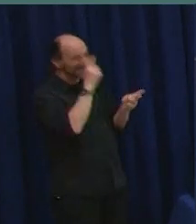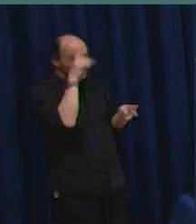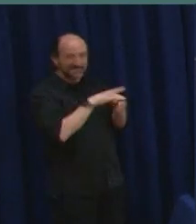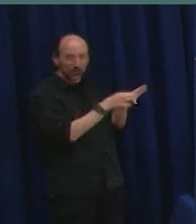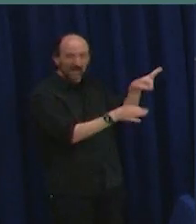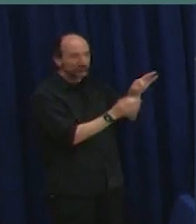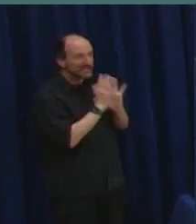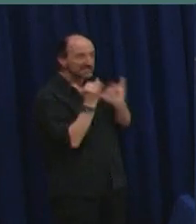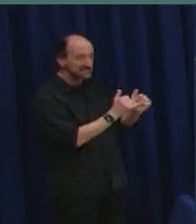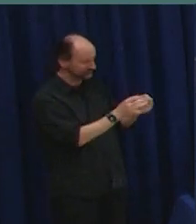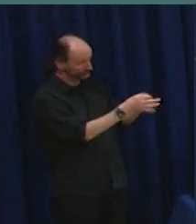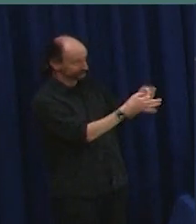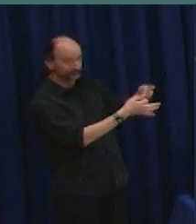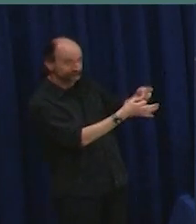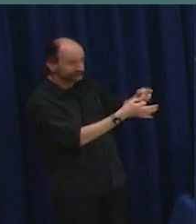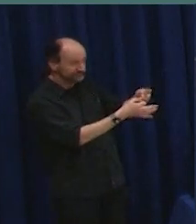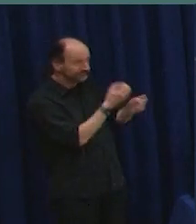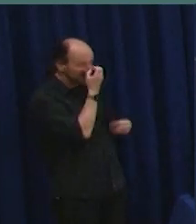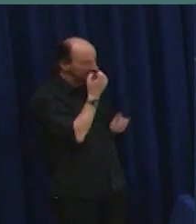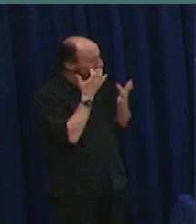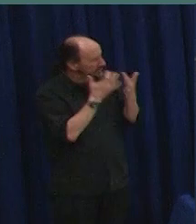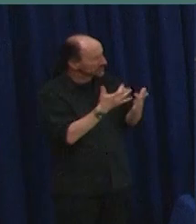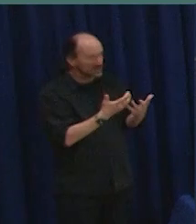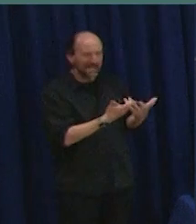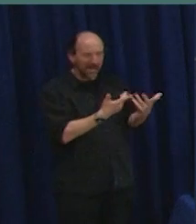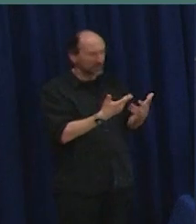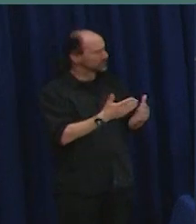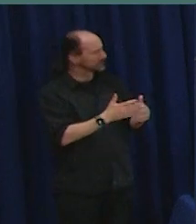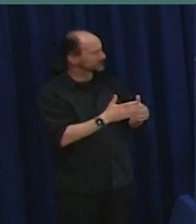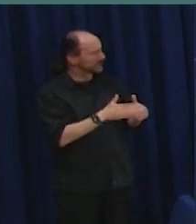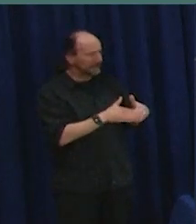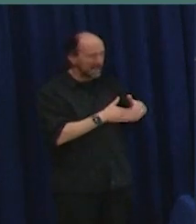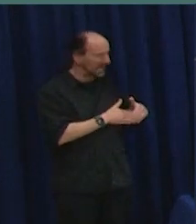how impaired somebody is and how bad the problems are, that's robust enough for them to say,